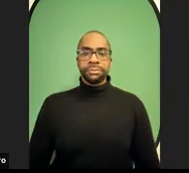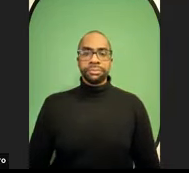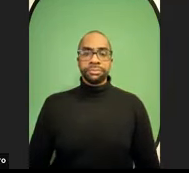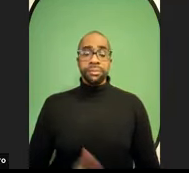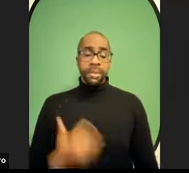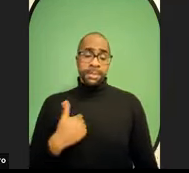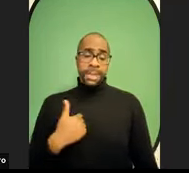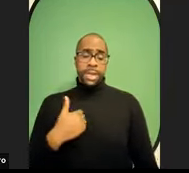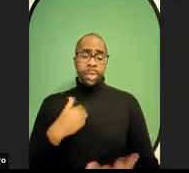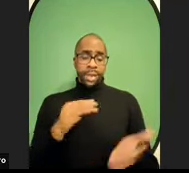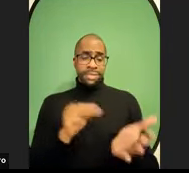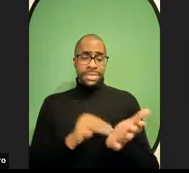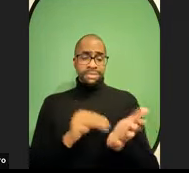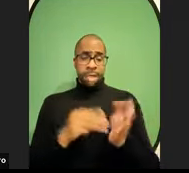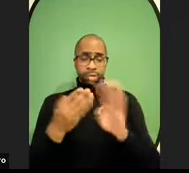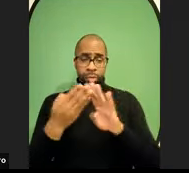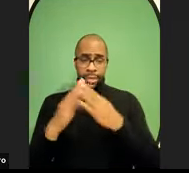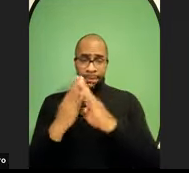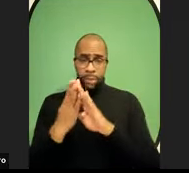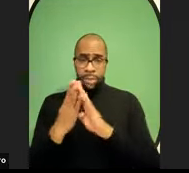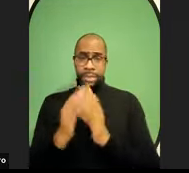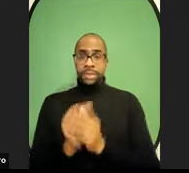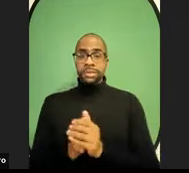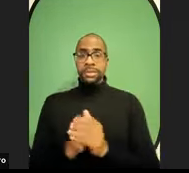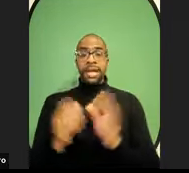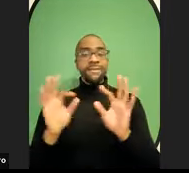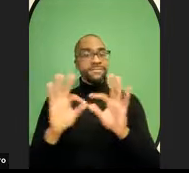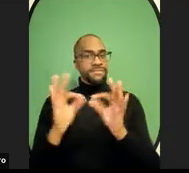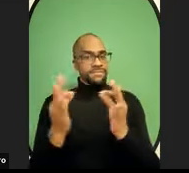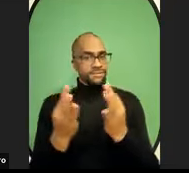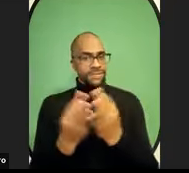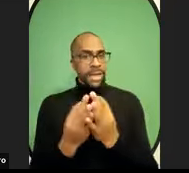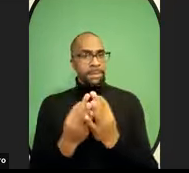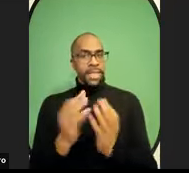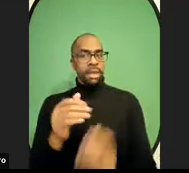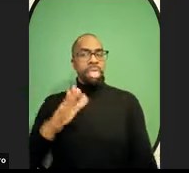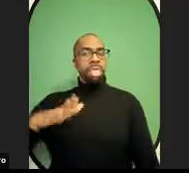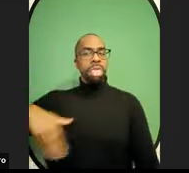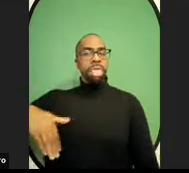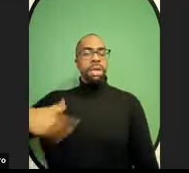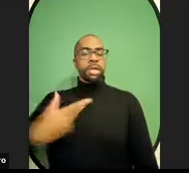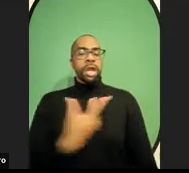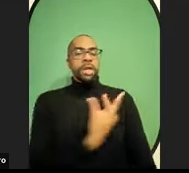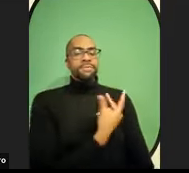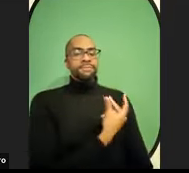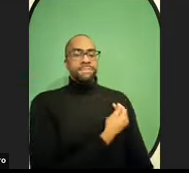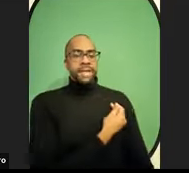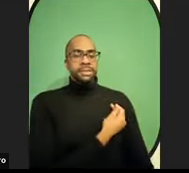risk factors and risk mitigation I know how much they're willing to do and how much they're willing to take on. on. In the physician community I can tell you that. for me family members that are on